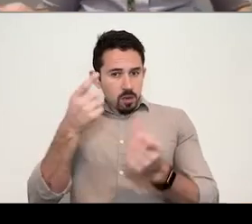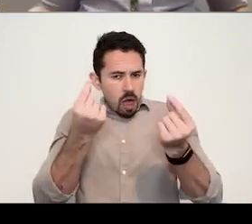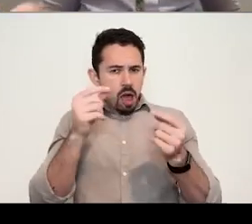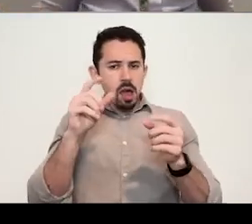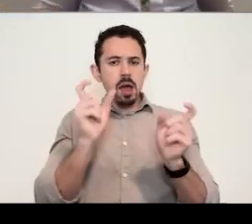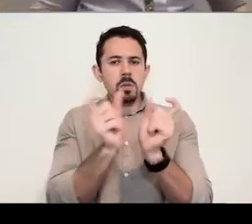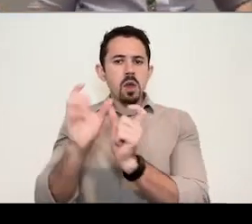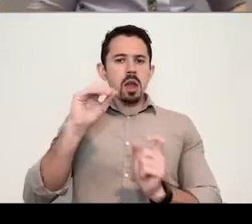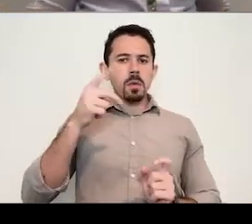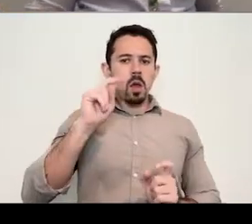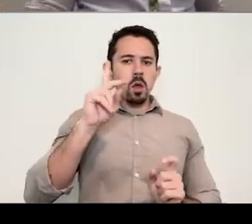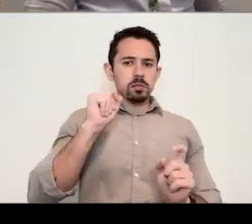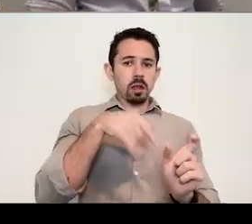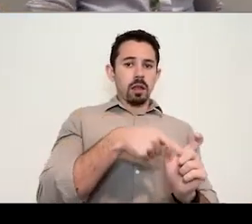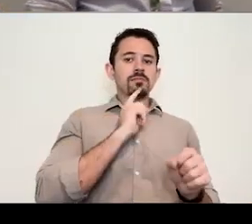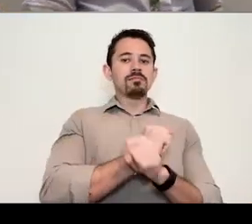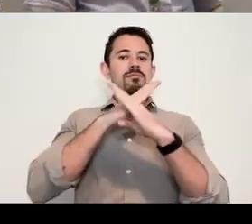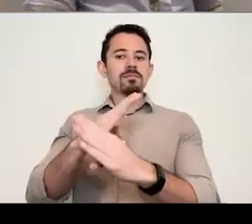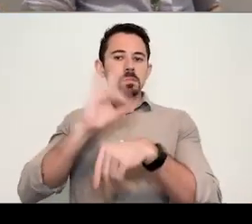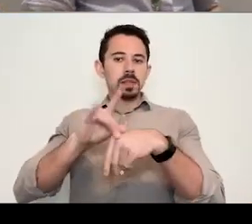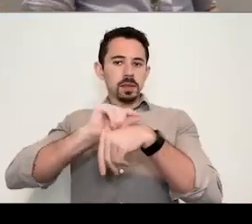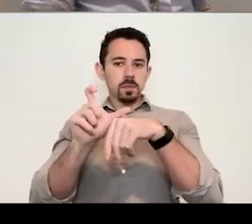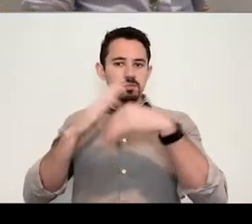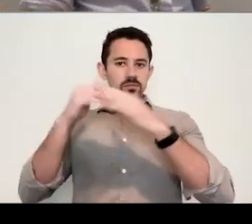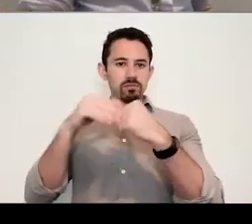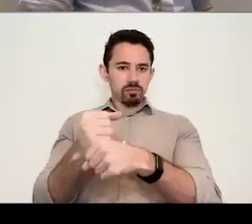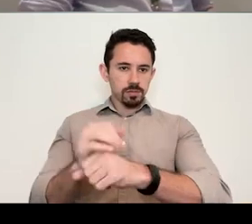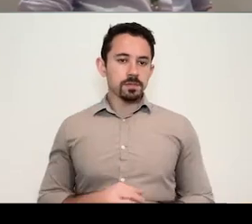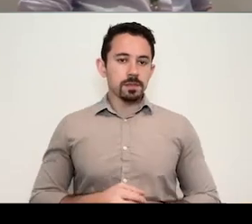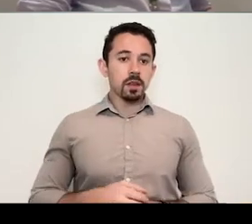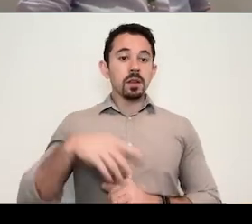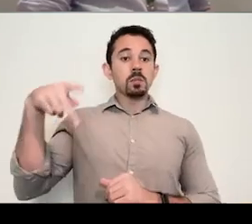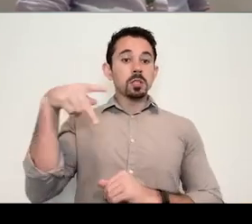can inhibit biofilm formation. Pseudomonas cultures were grown with a hit compound